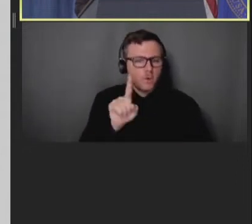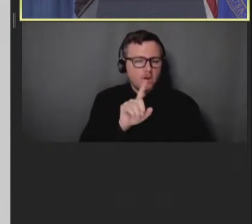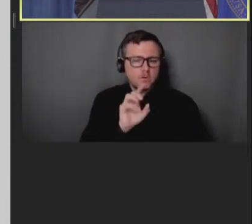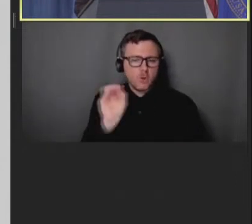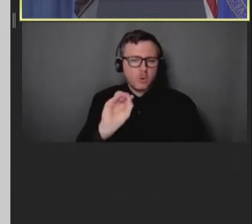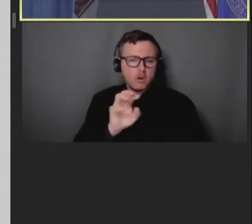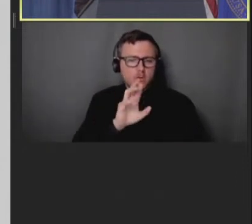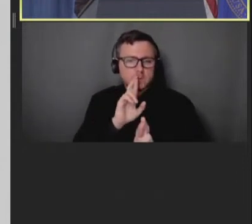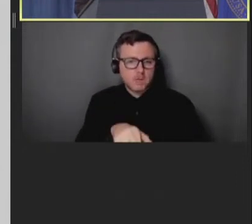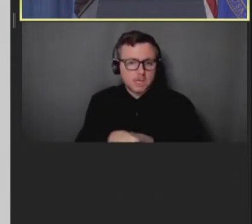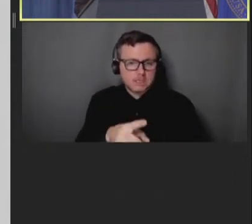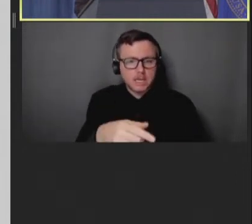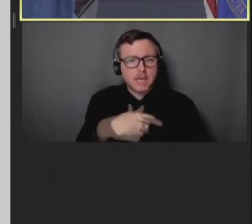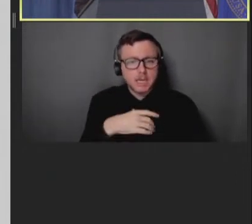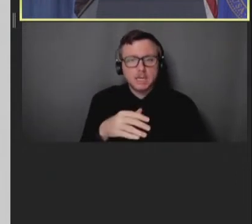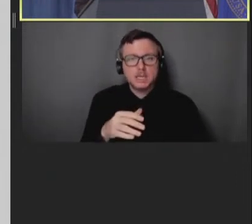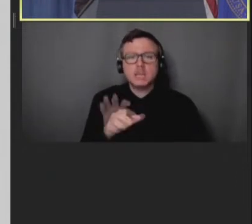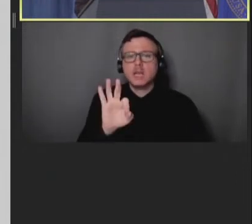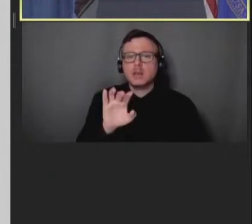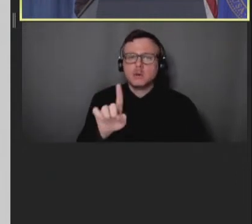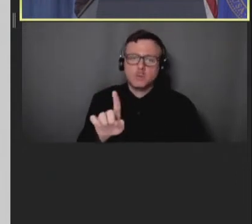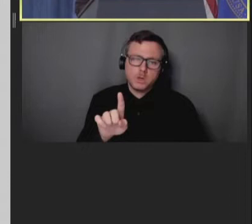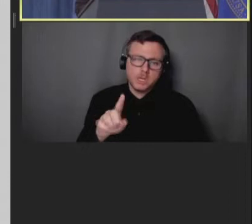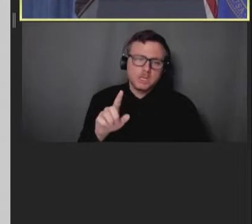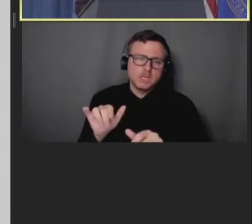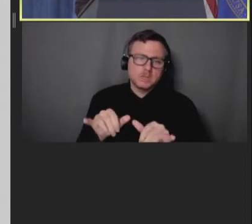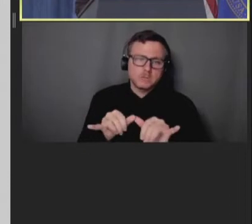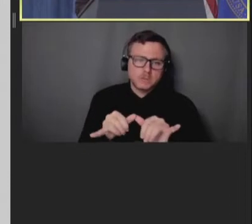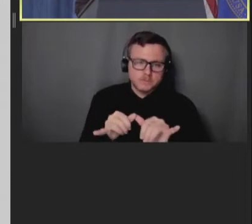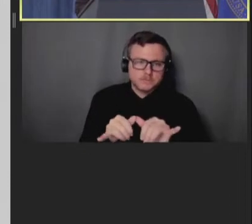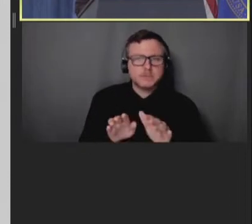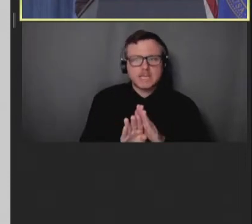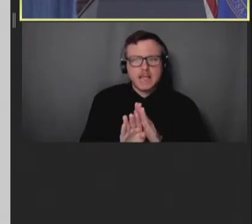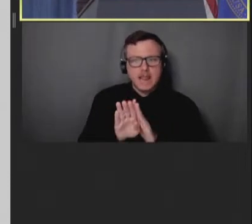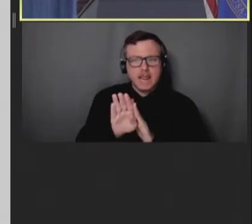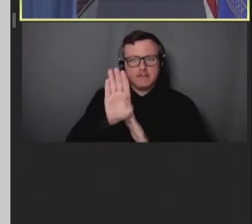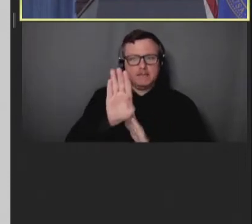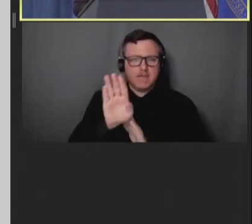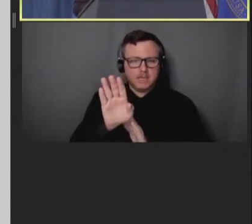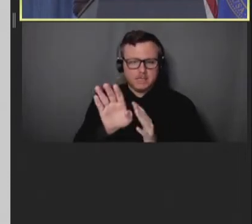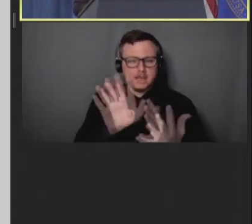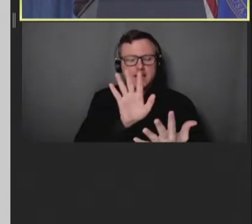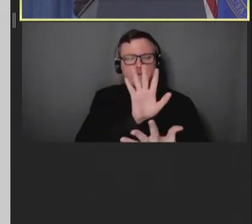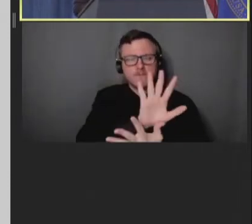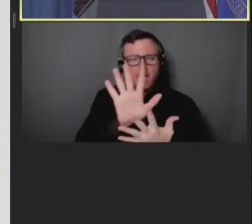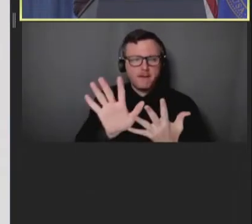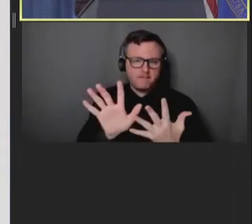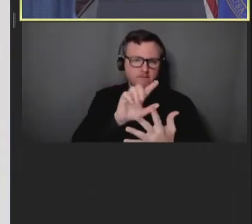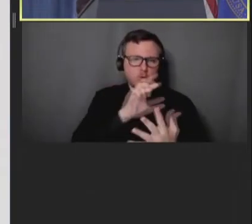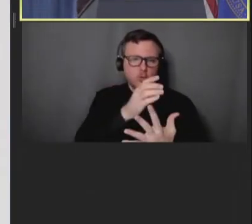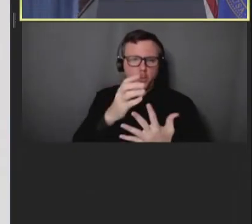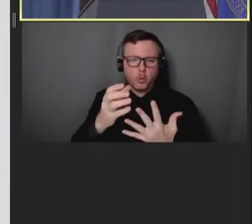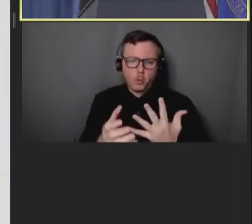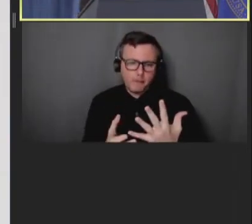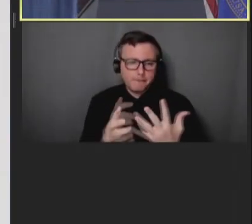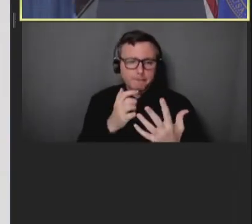mean fold rise was quite a bit elevated in those five different groups. Another way of expressing